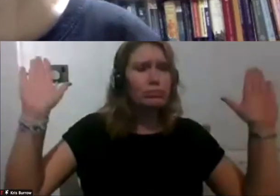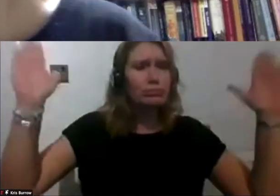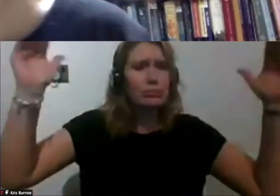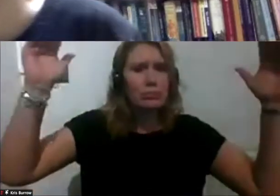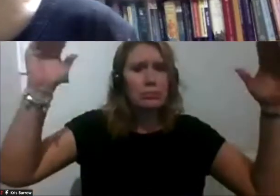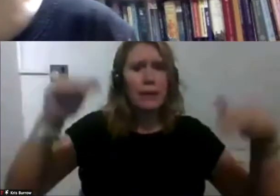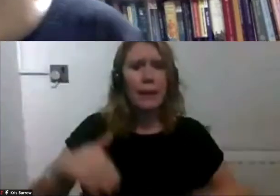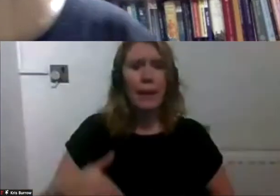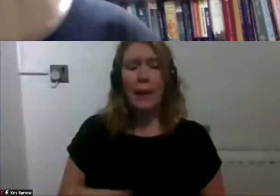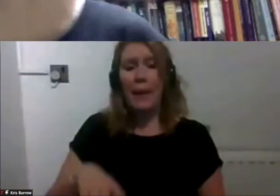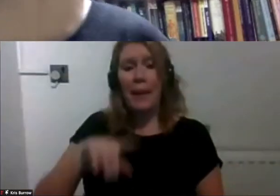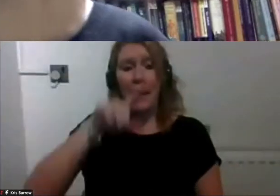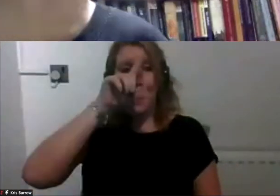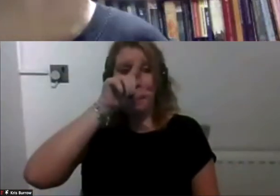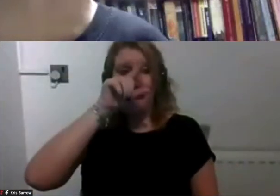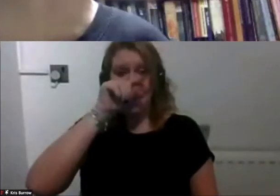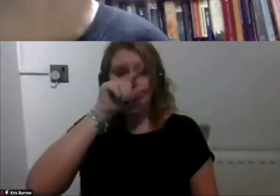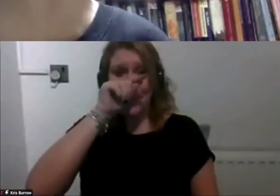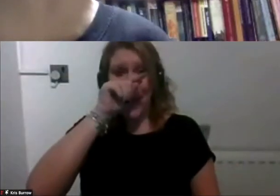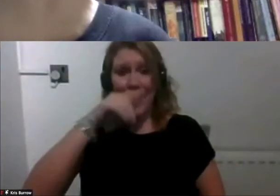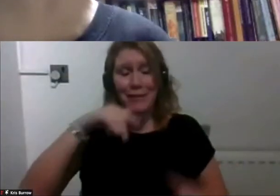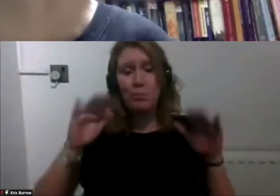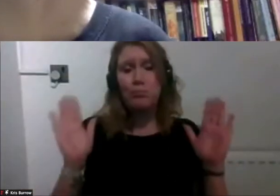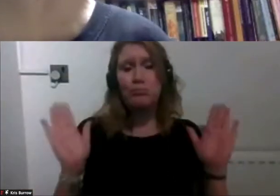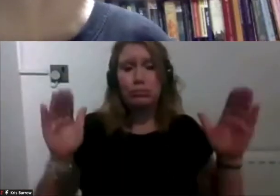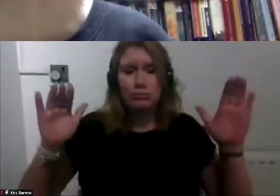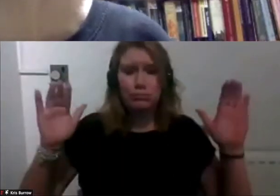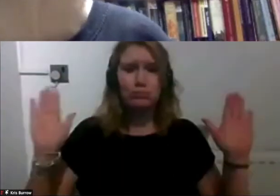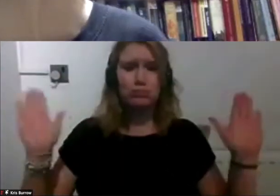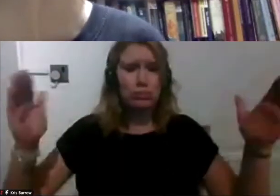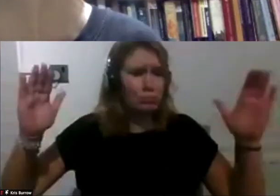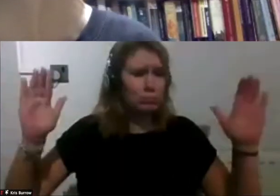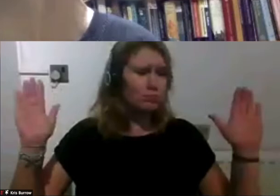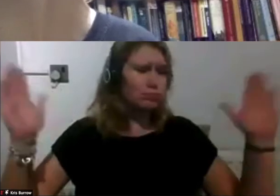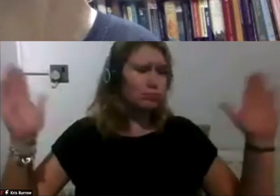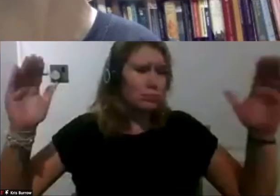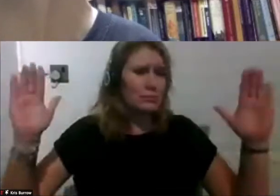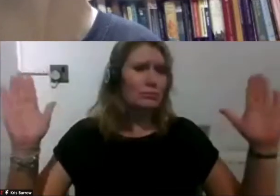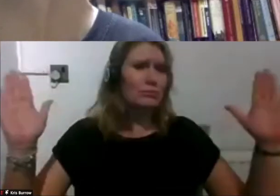Birds are flying. Spreading wings.